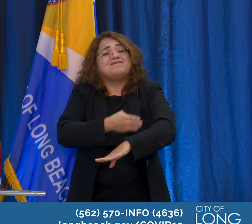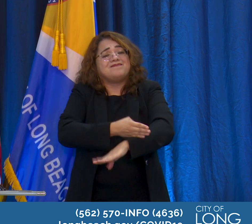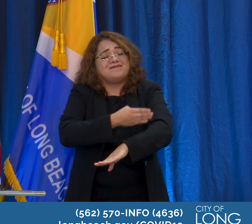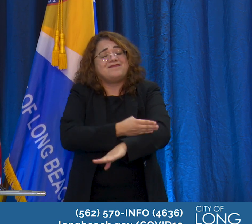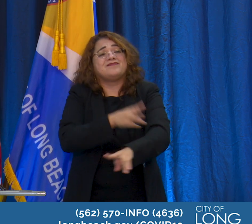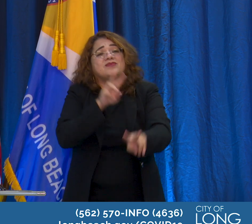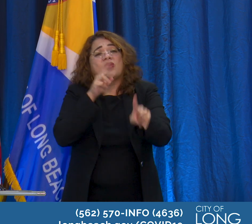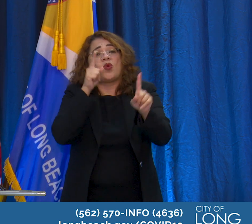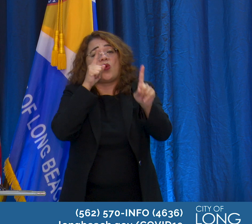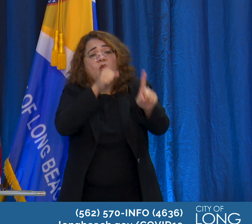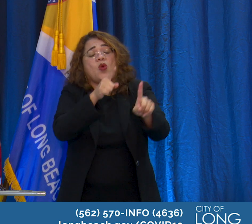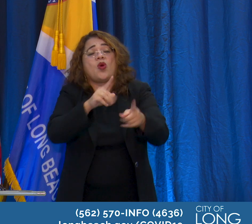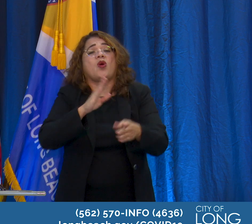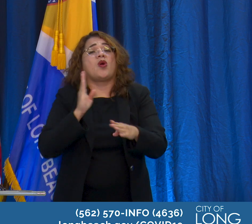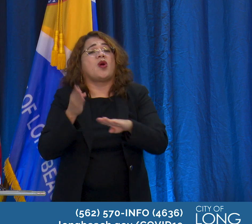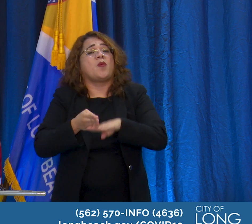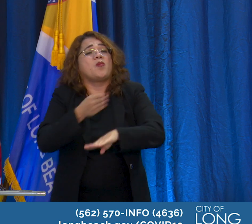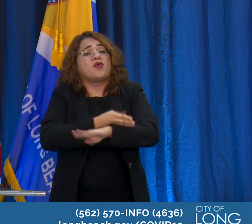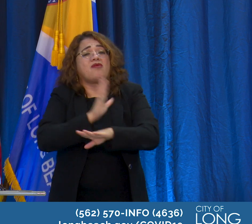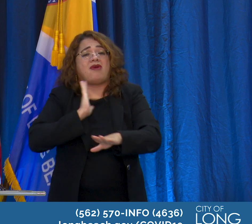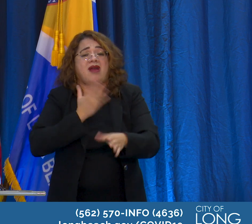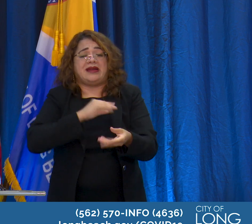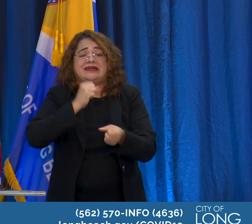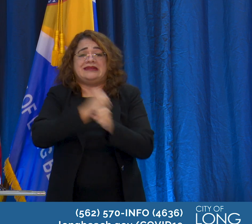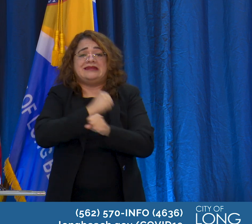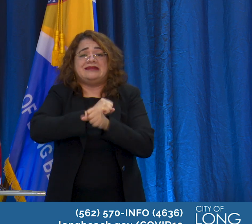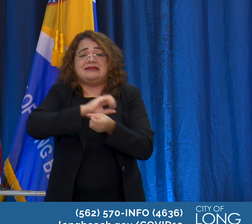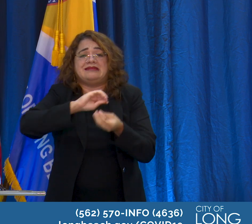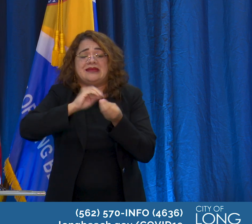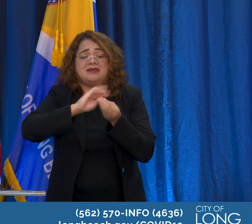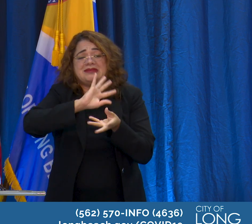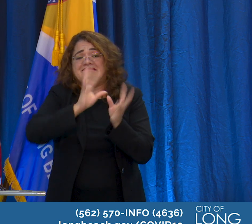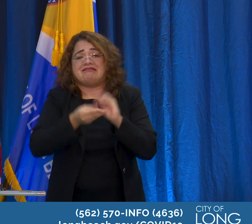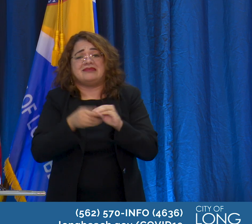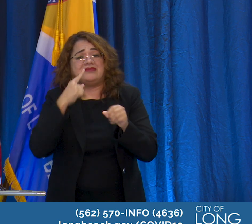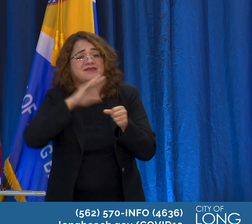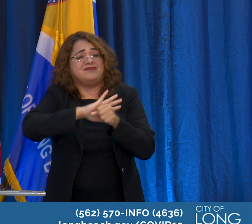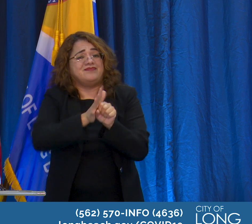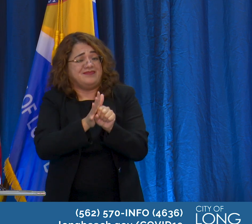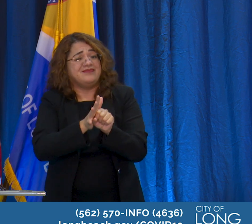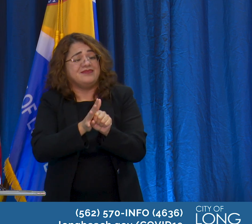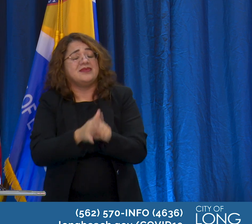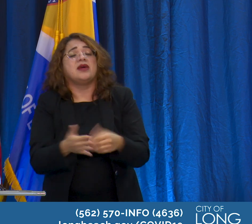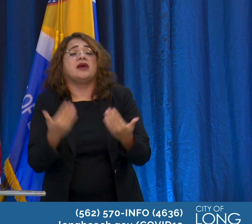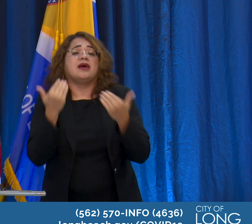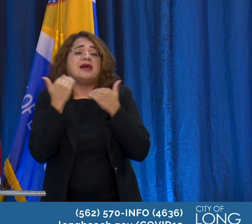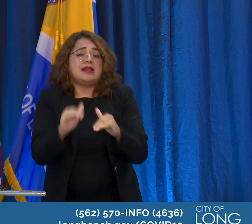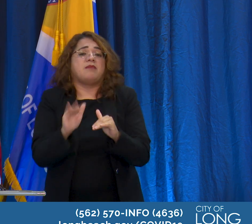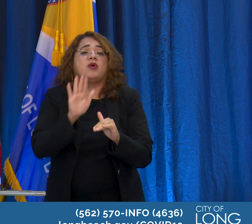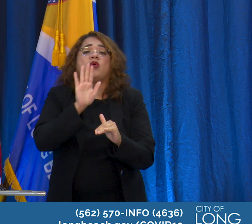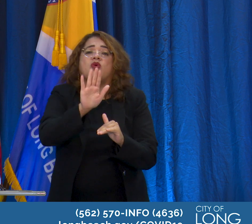Please remember to wear a face covering while in public and limit your interactions with others outside of your household.